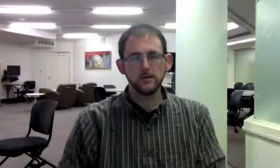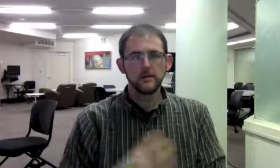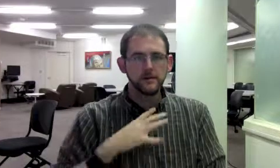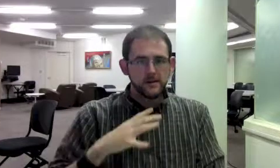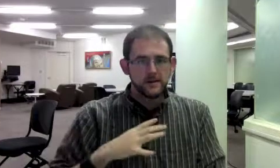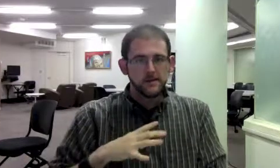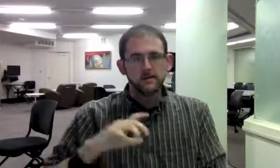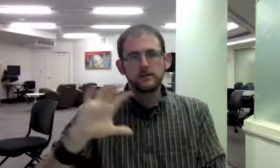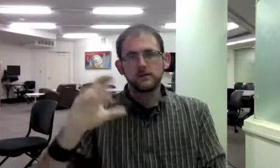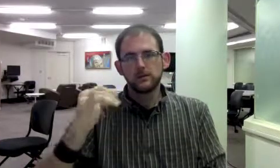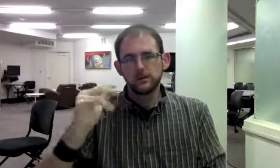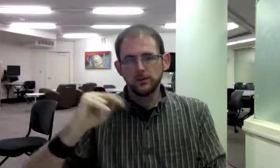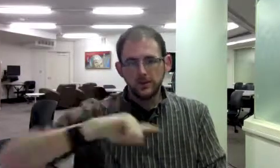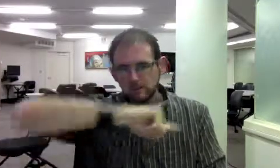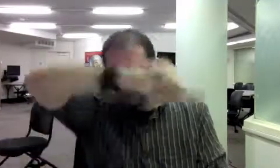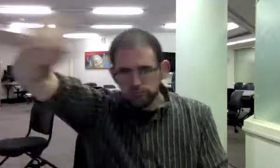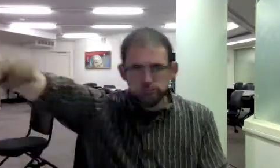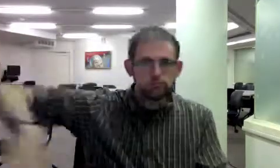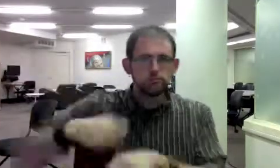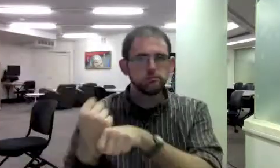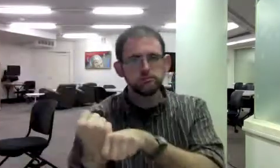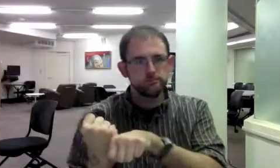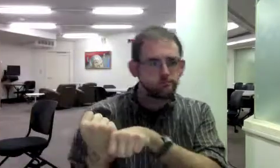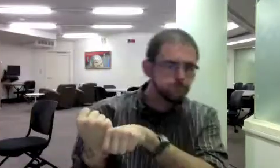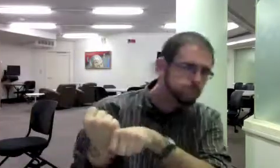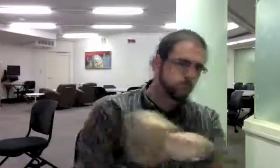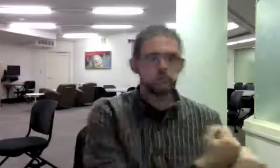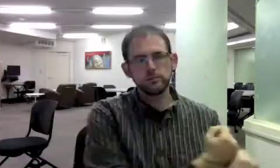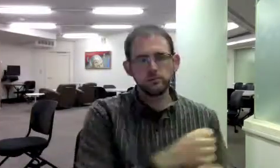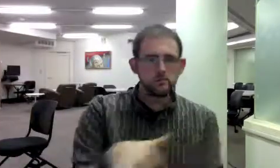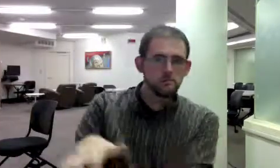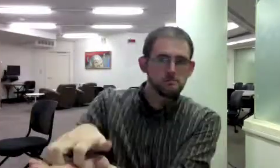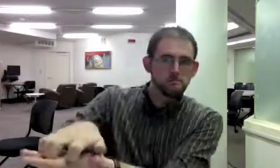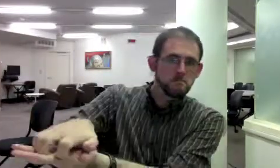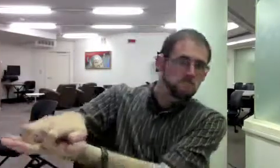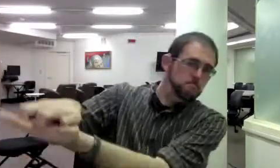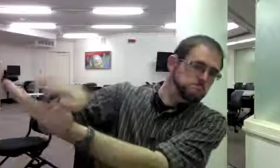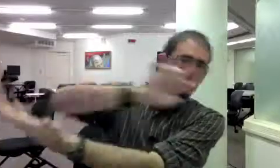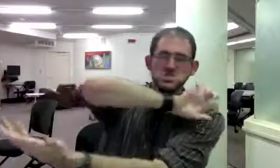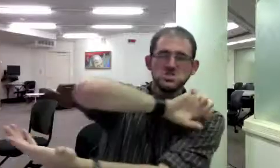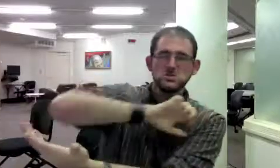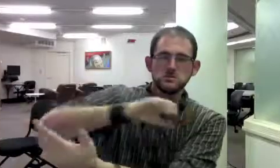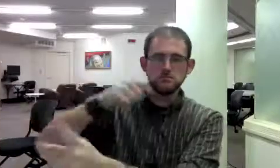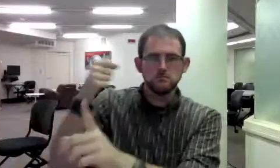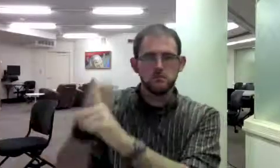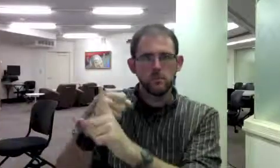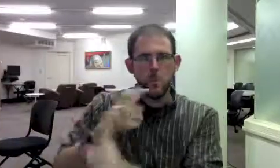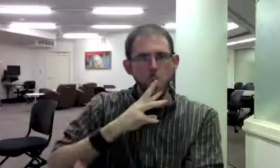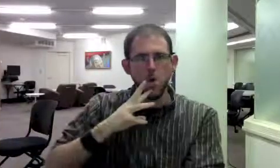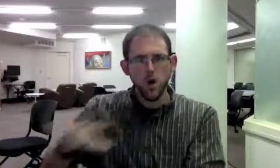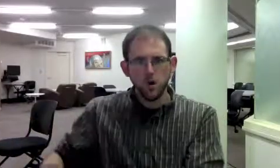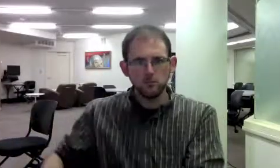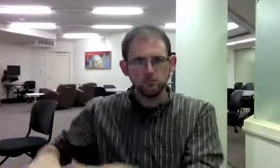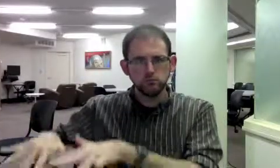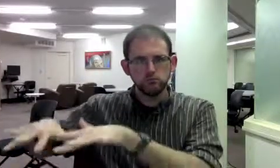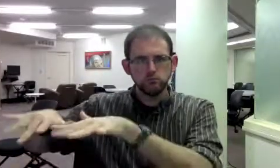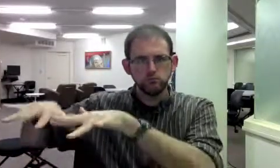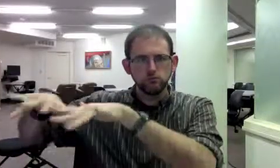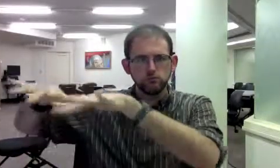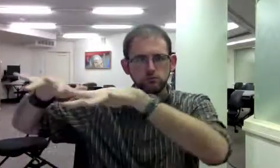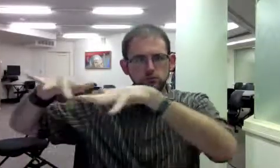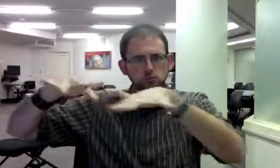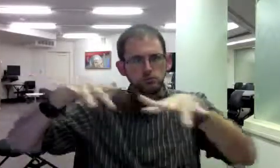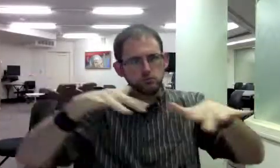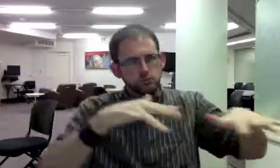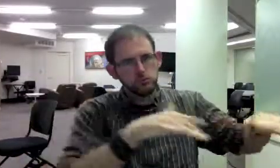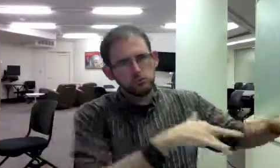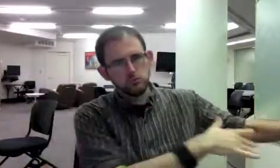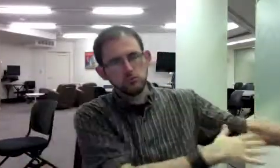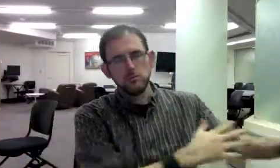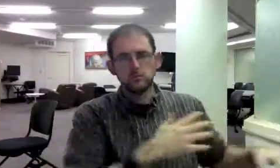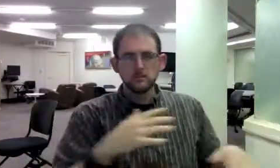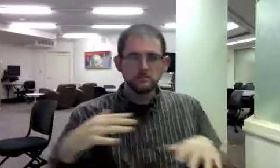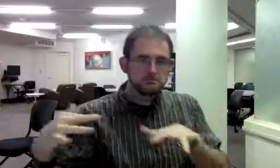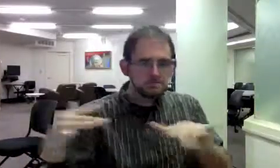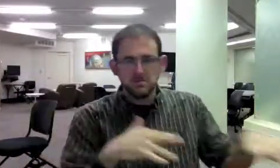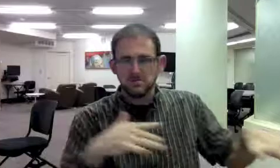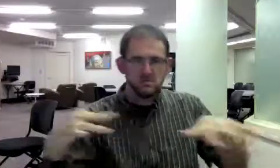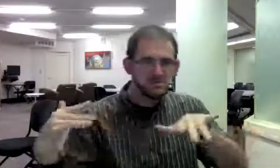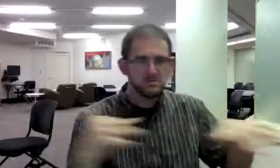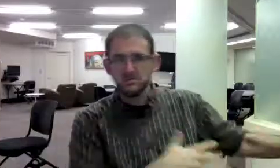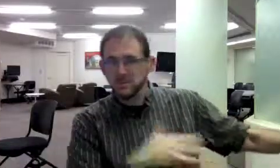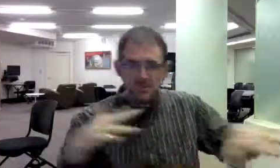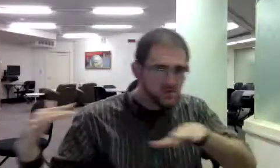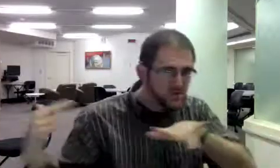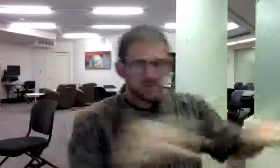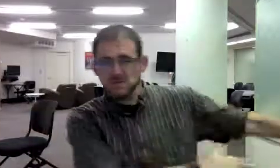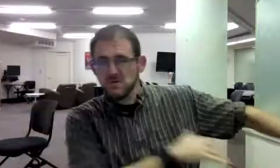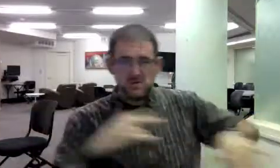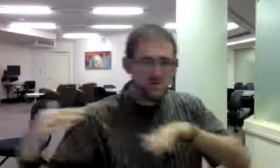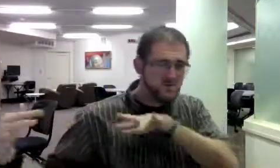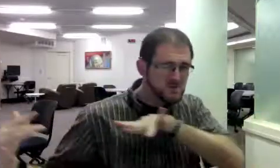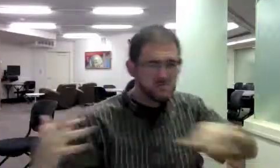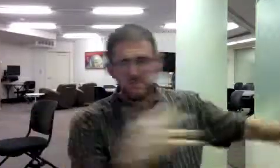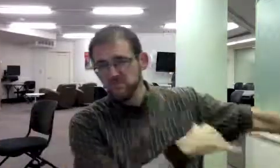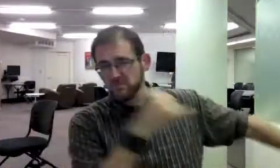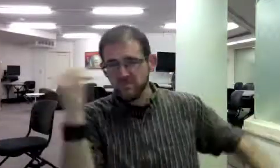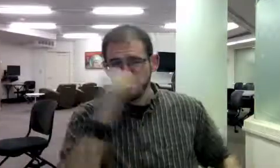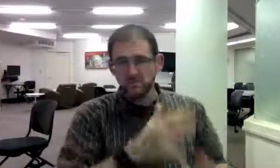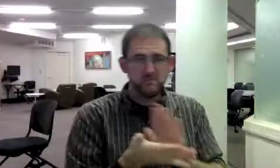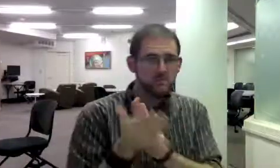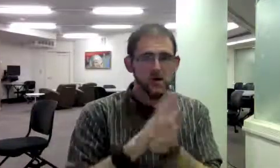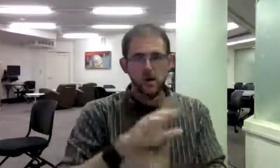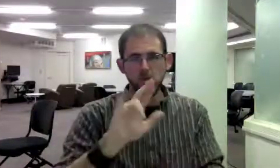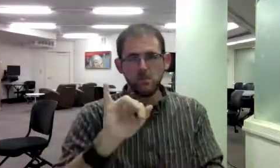So they lash a chain around it and pull it out -- and water starts filling the hole. It overflows and streams into the lake, getting stronger all the while.